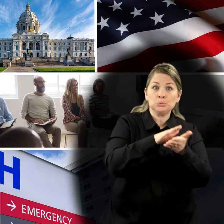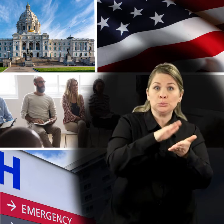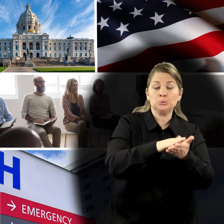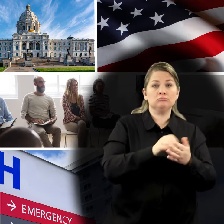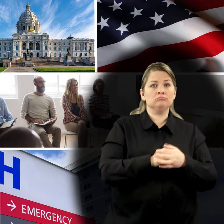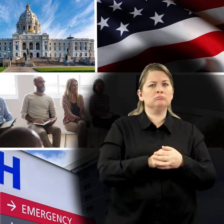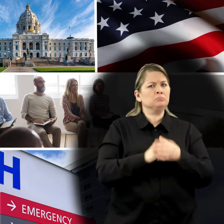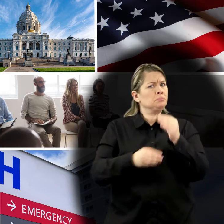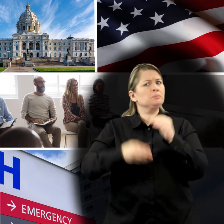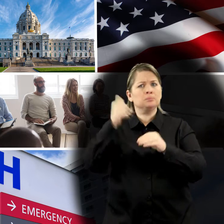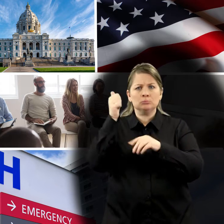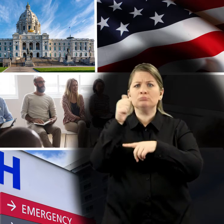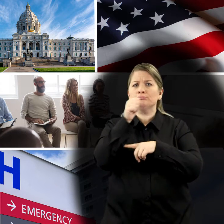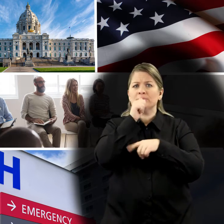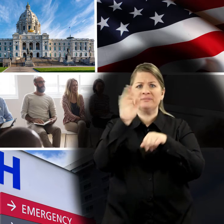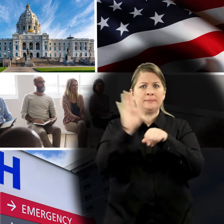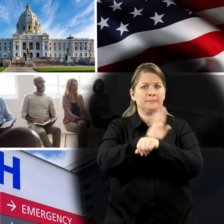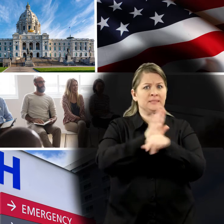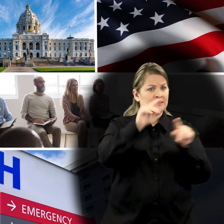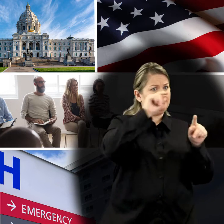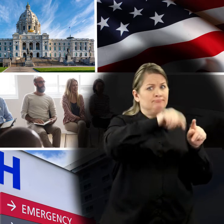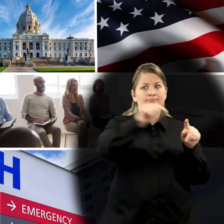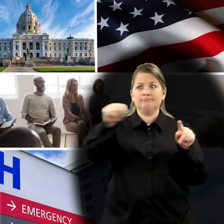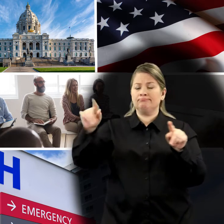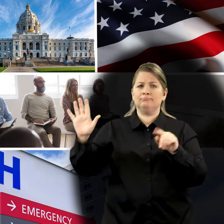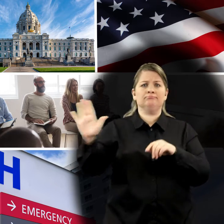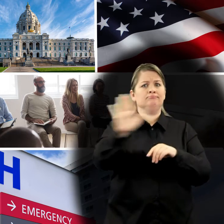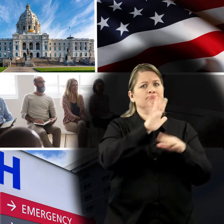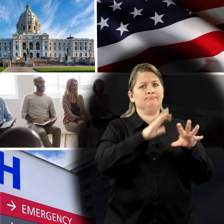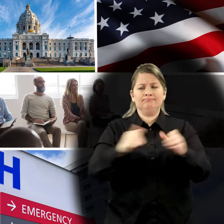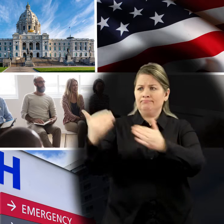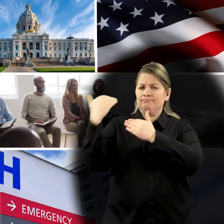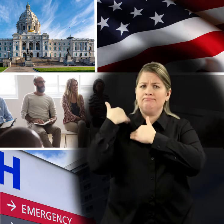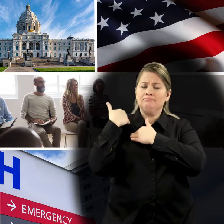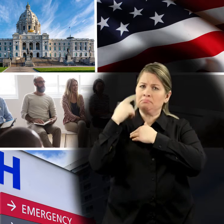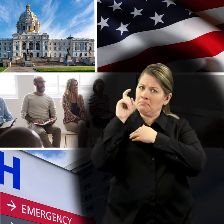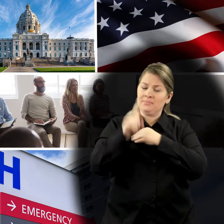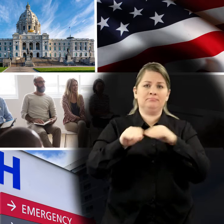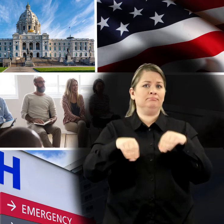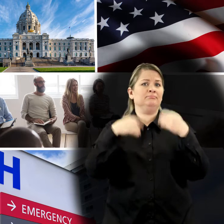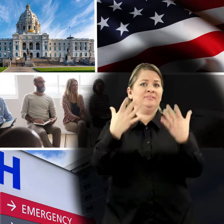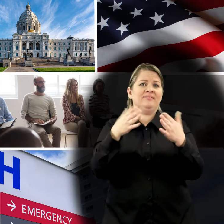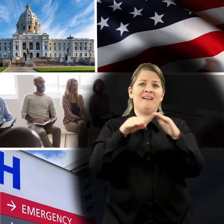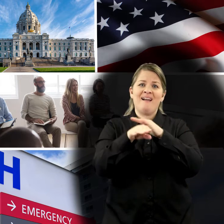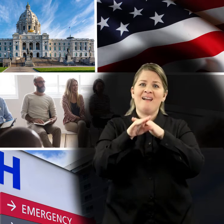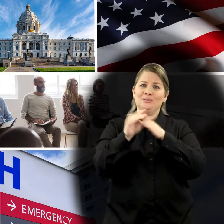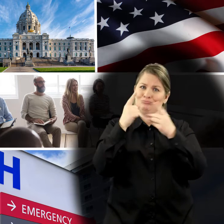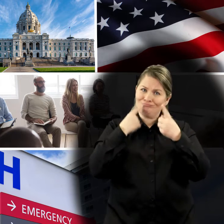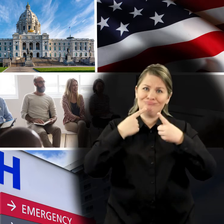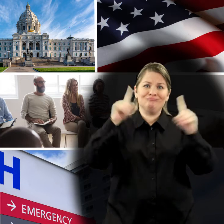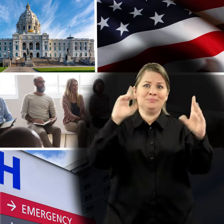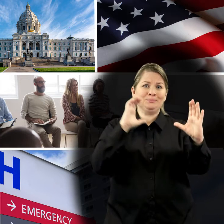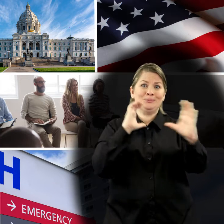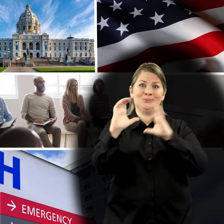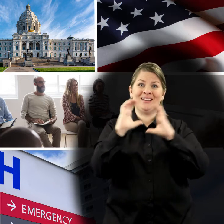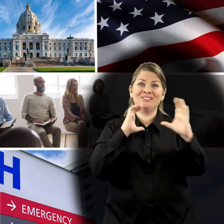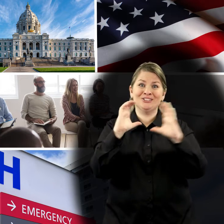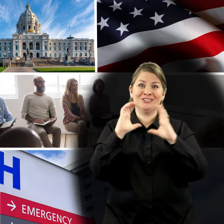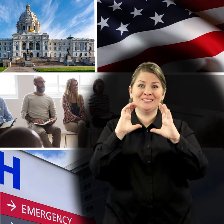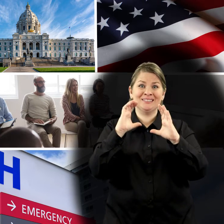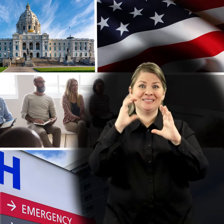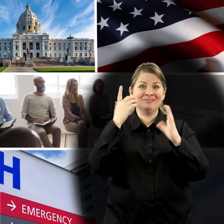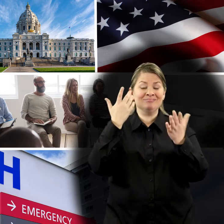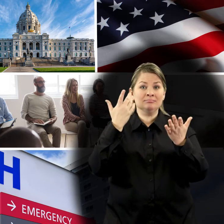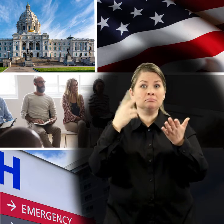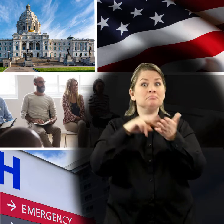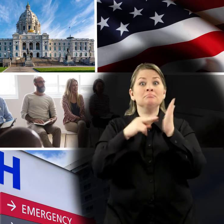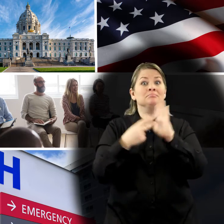provide access to effective communications so that everyone has an equal opportunity